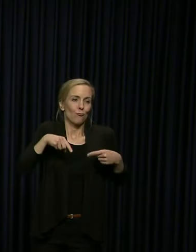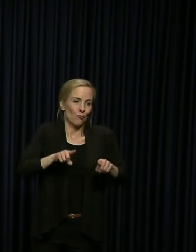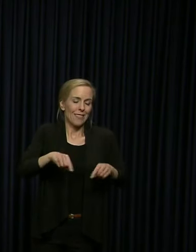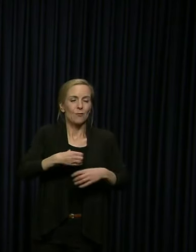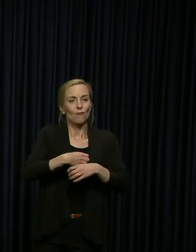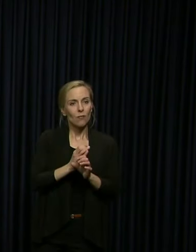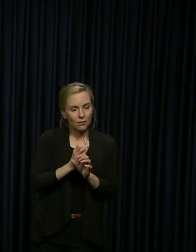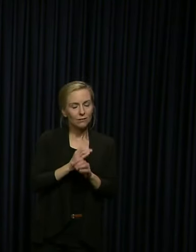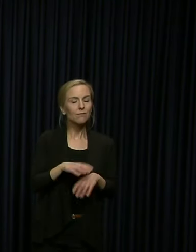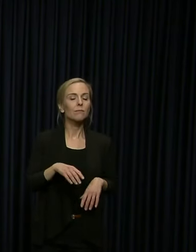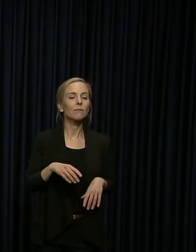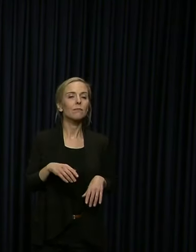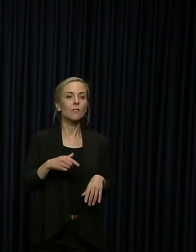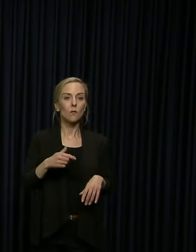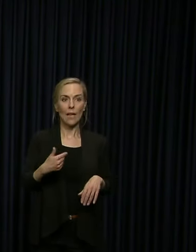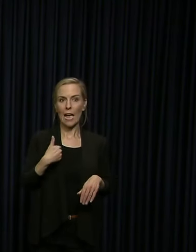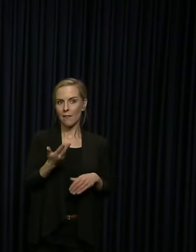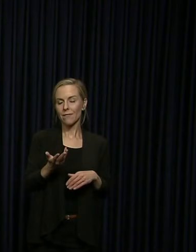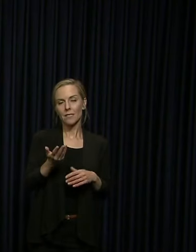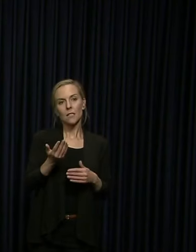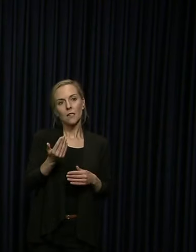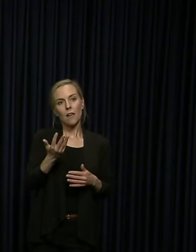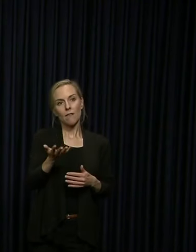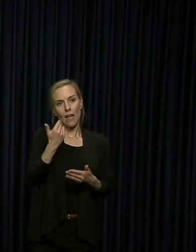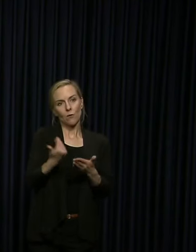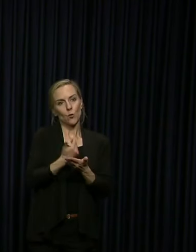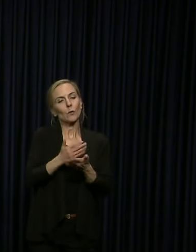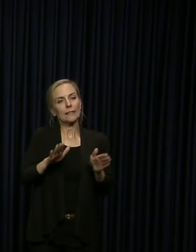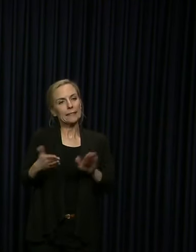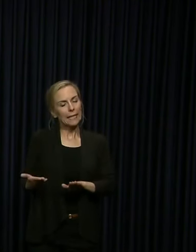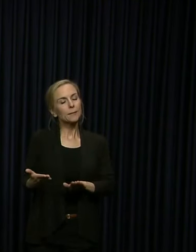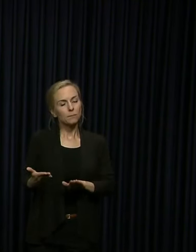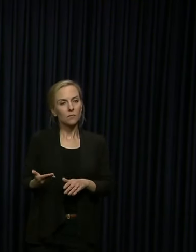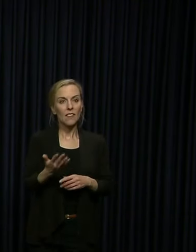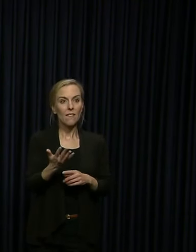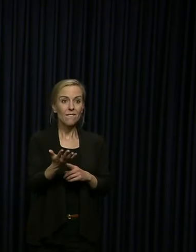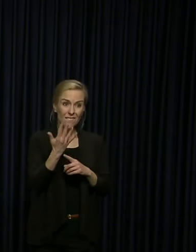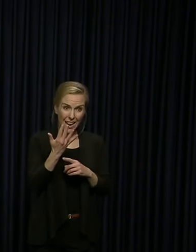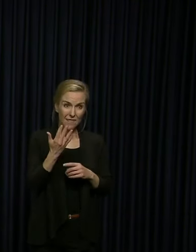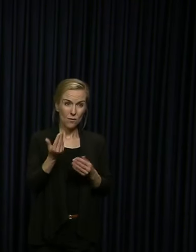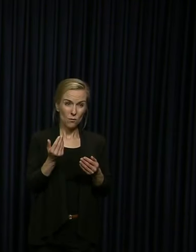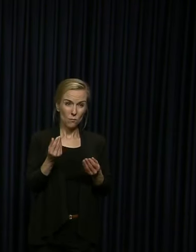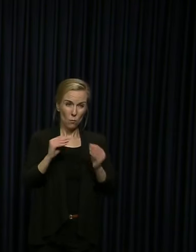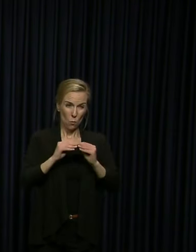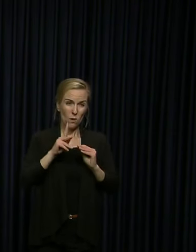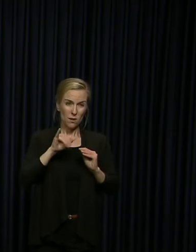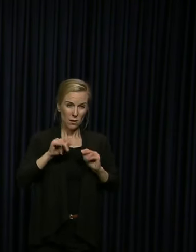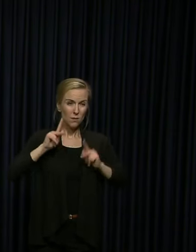CORONAVIRUS. SO WE HAVE TO BE DOING THE RIGHT THINGS. WE'VE GOT TO BE FOLLOWING THE